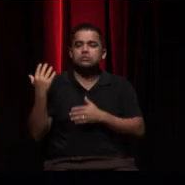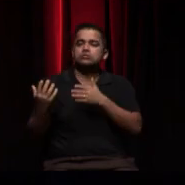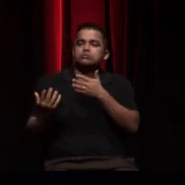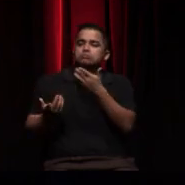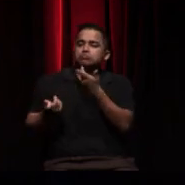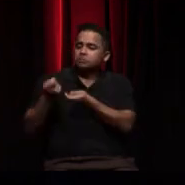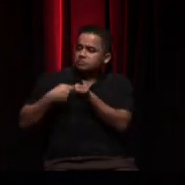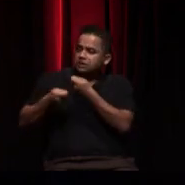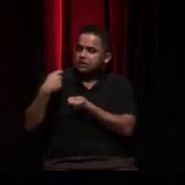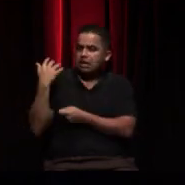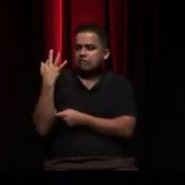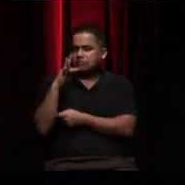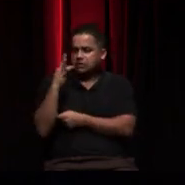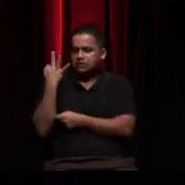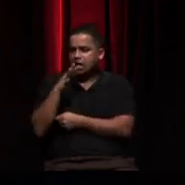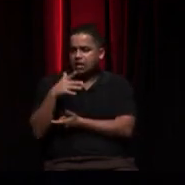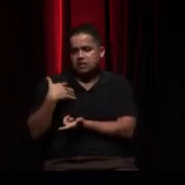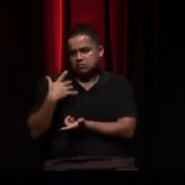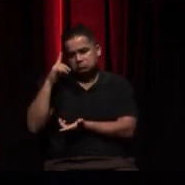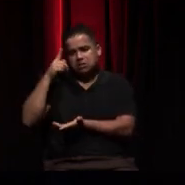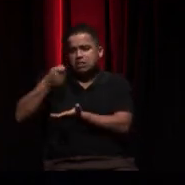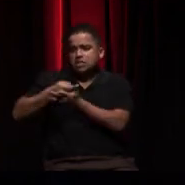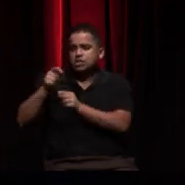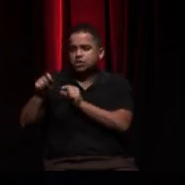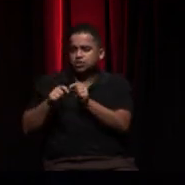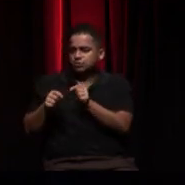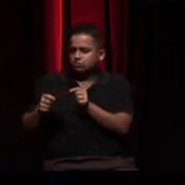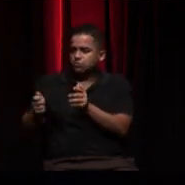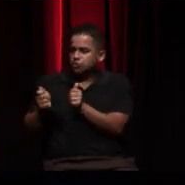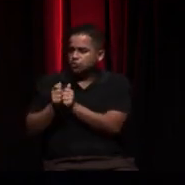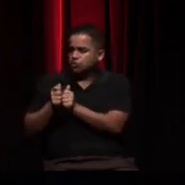decided to hand out together with the tires he was selling